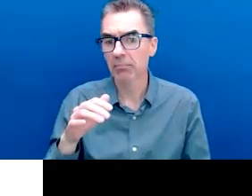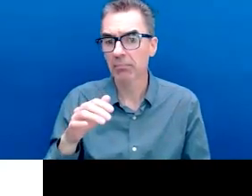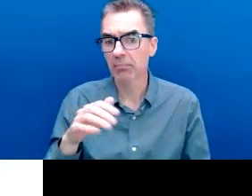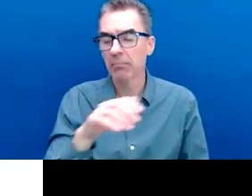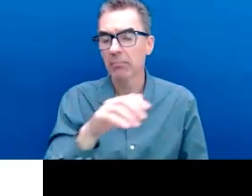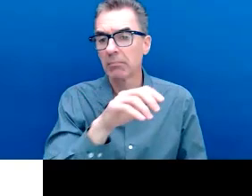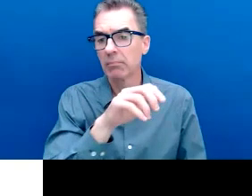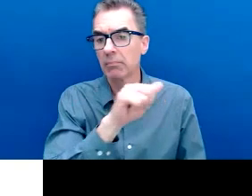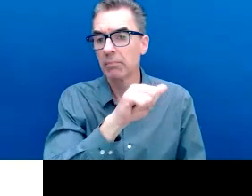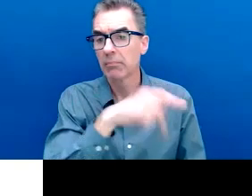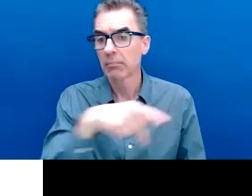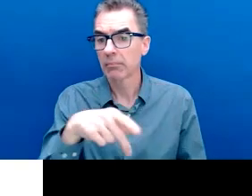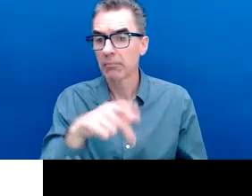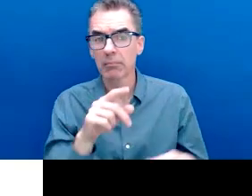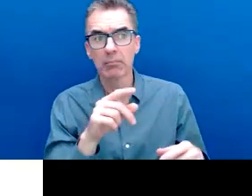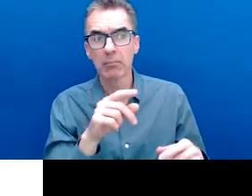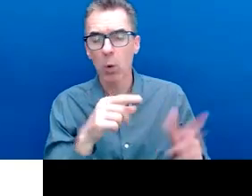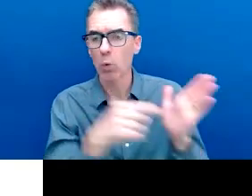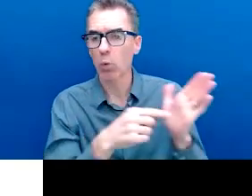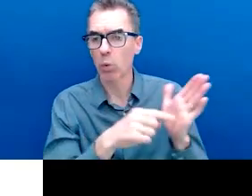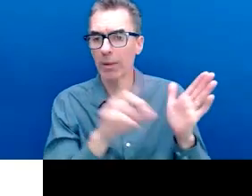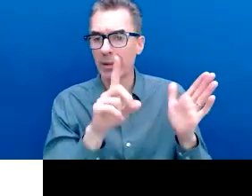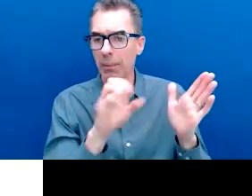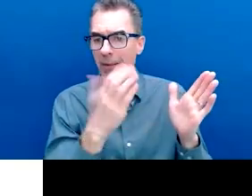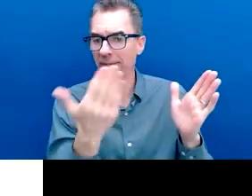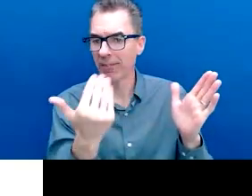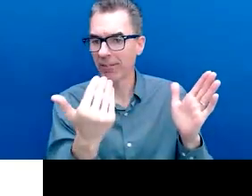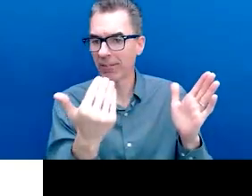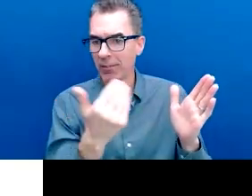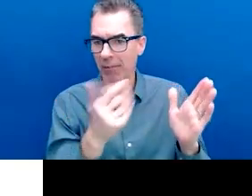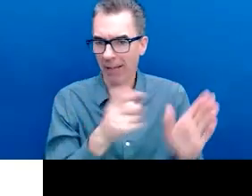on December 15th, and, you know,